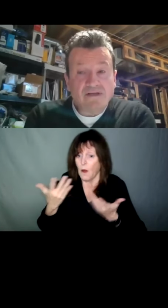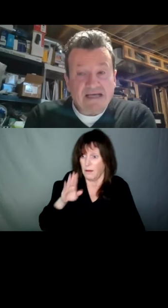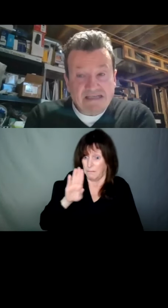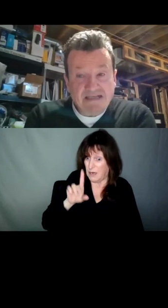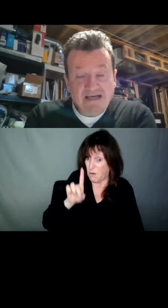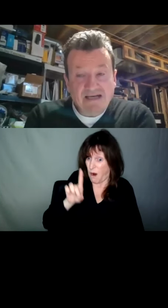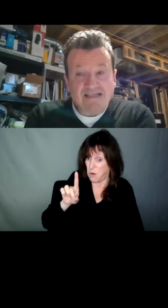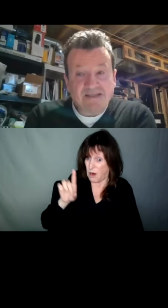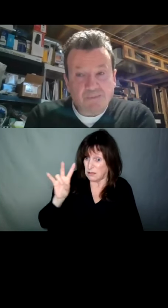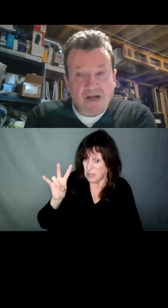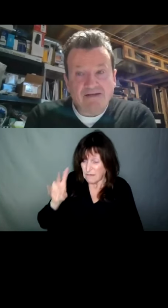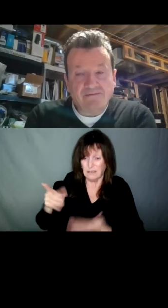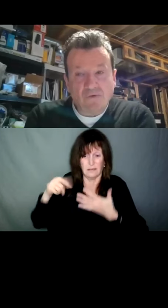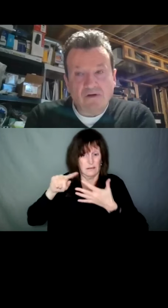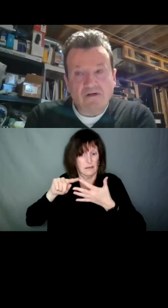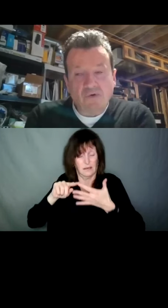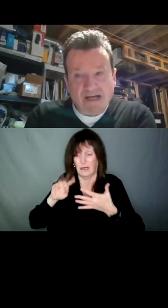I'm hoping the number will increase based on the fact of